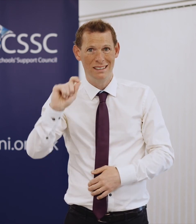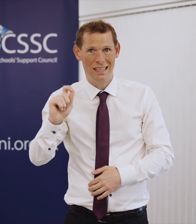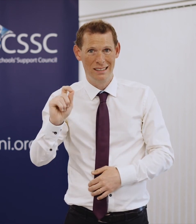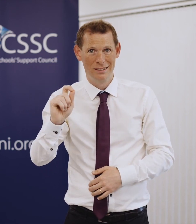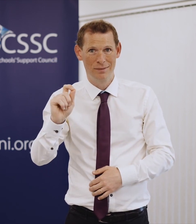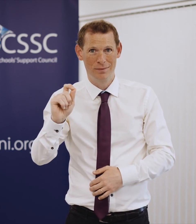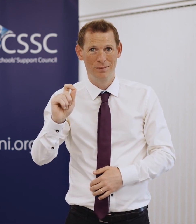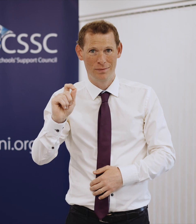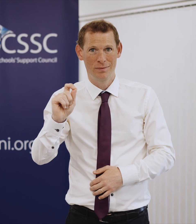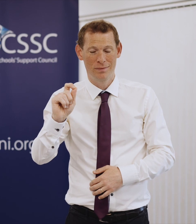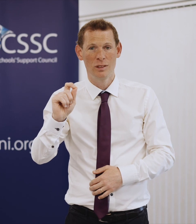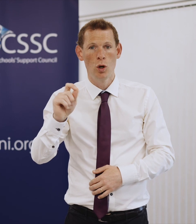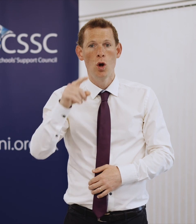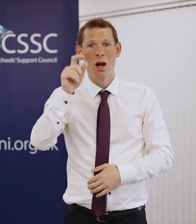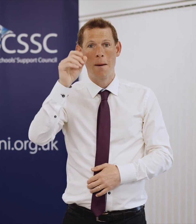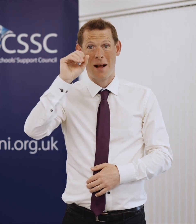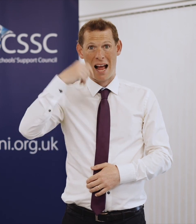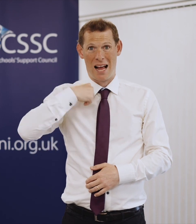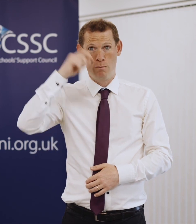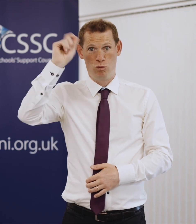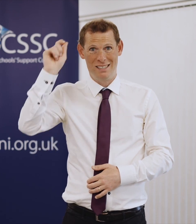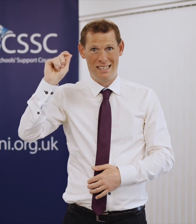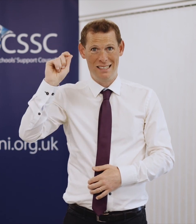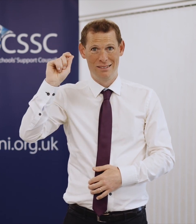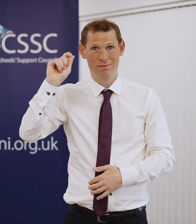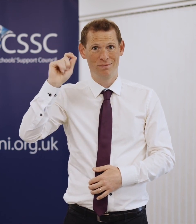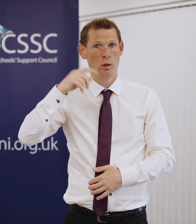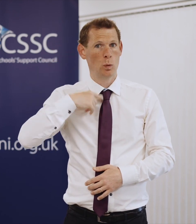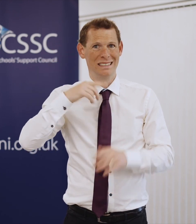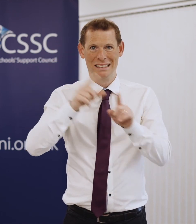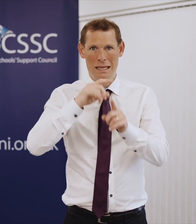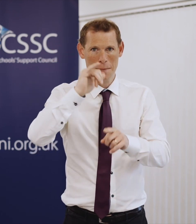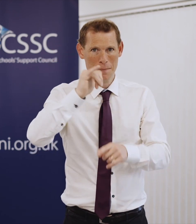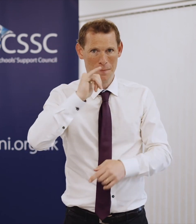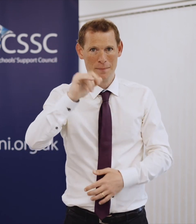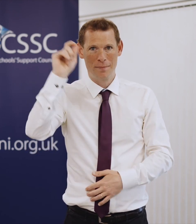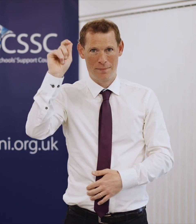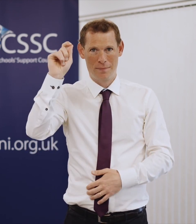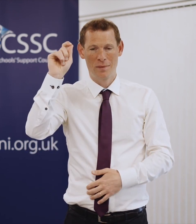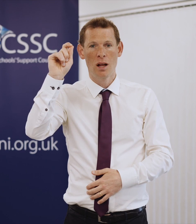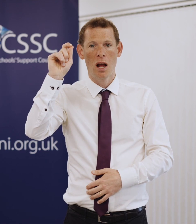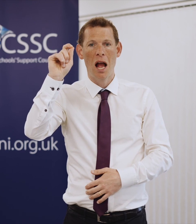If you're right-handed, then imagine, I'm right handed myself, so you're going to do the same as me.